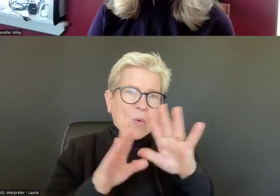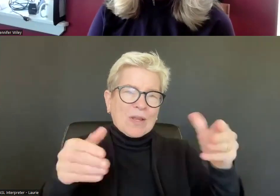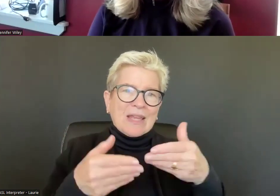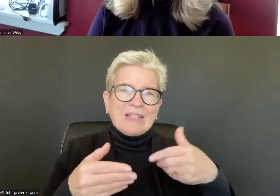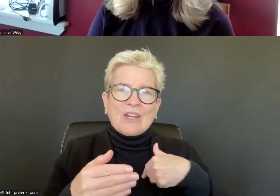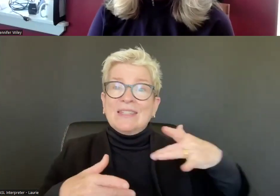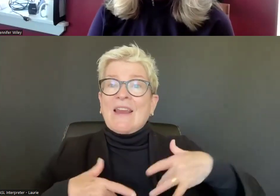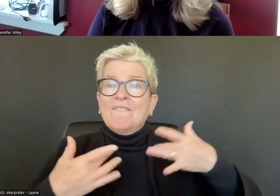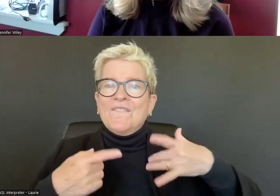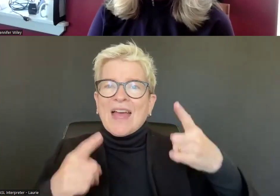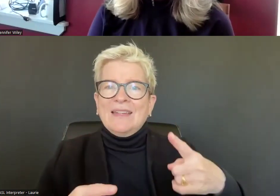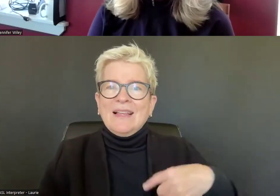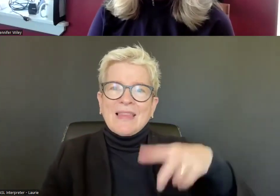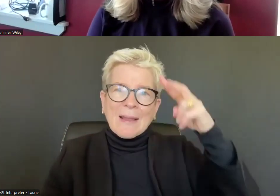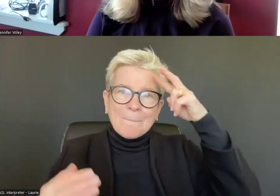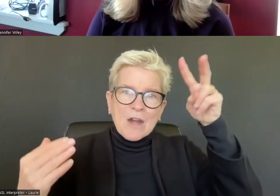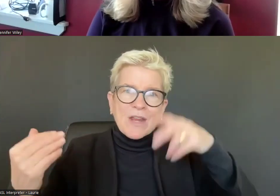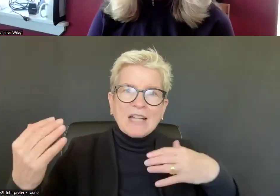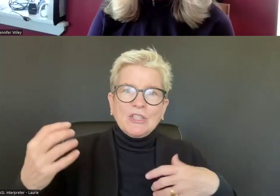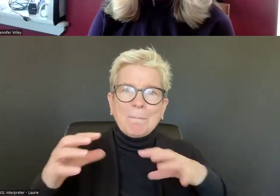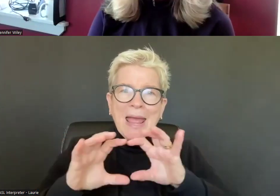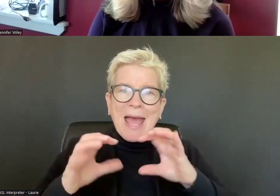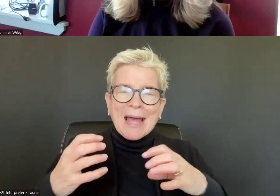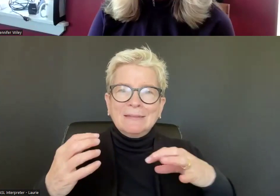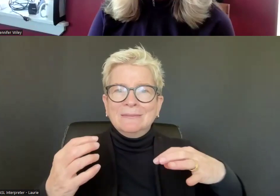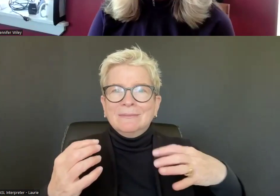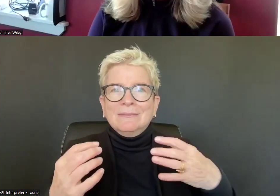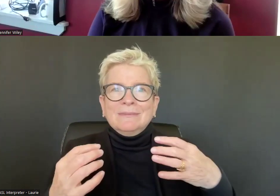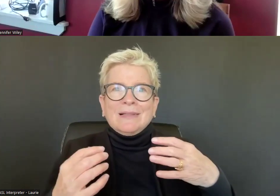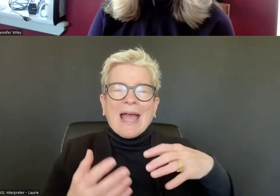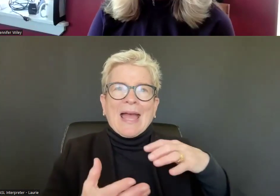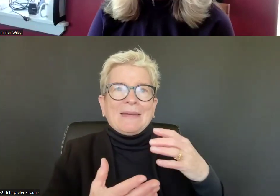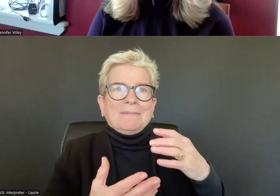having a meal and like just the various ways that you can make people feel more welcome